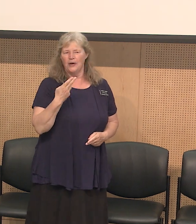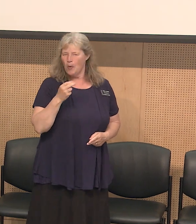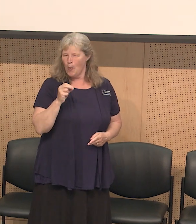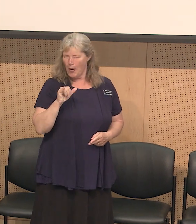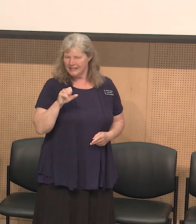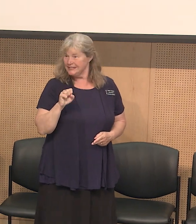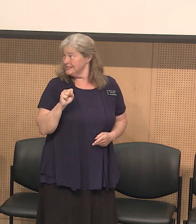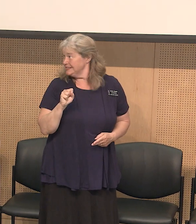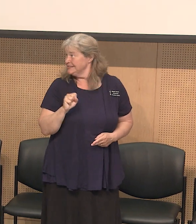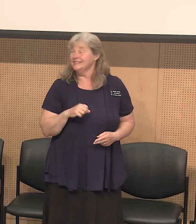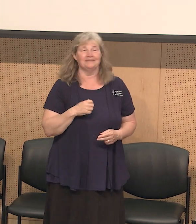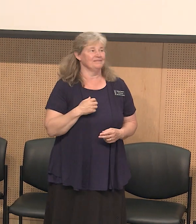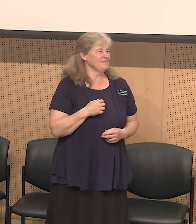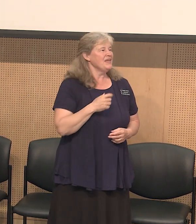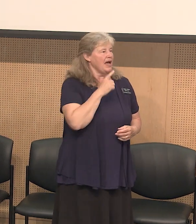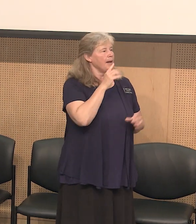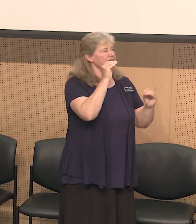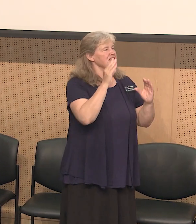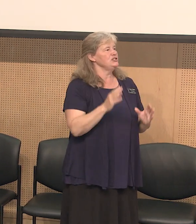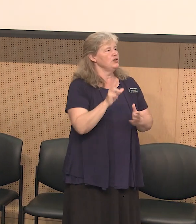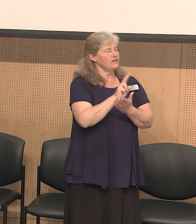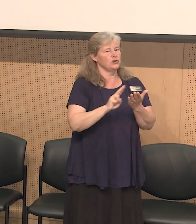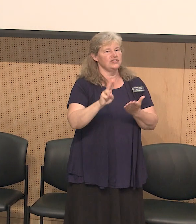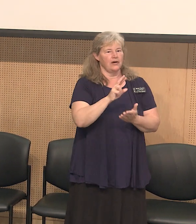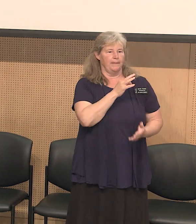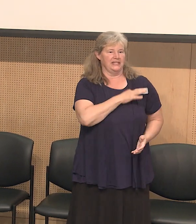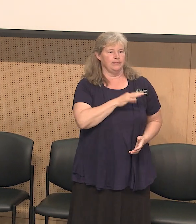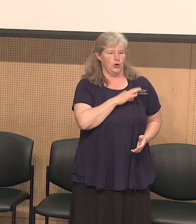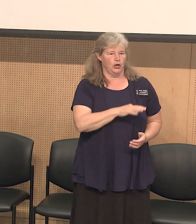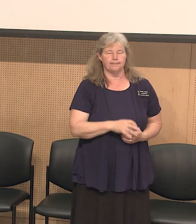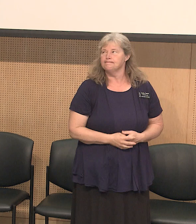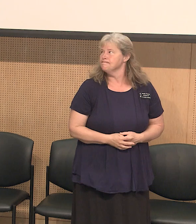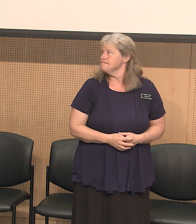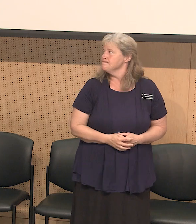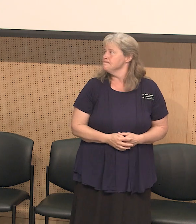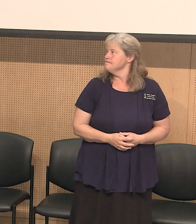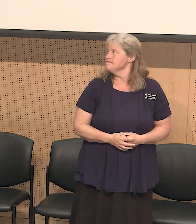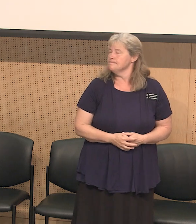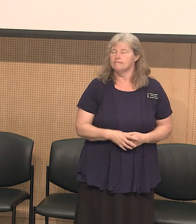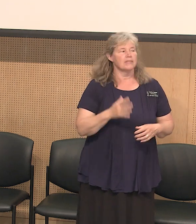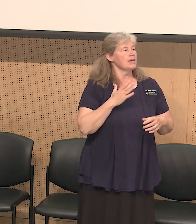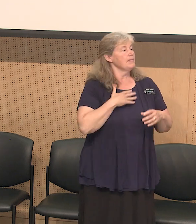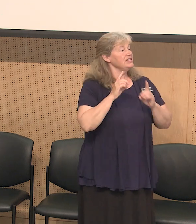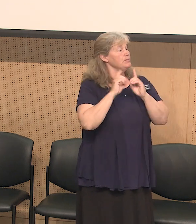and I'm a teacher at the University of Pittsburgh in the Department of Biomedical Informatics...